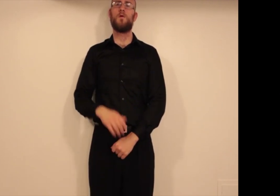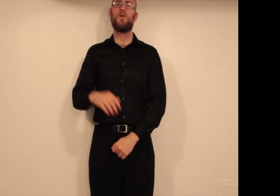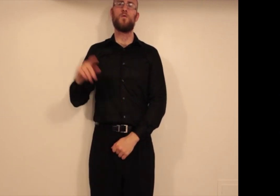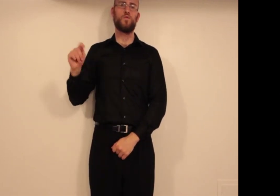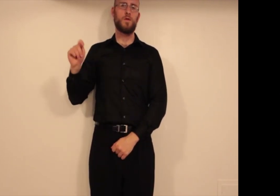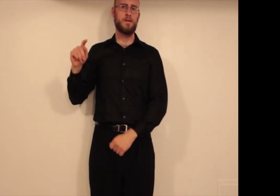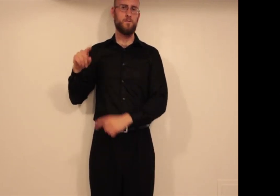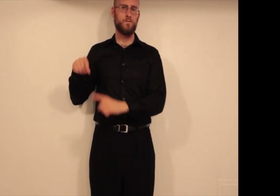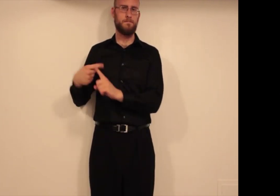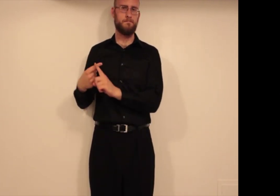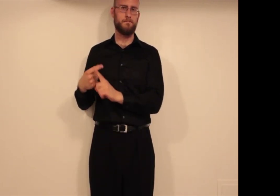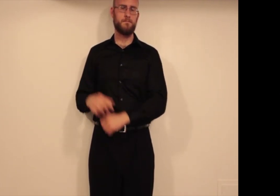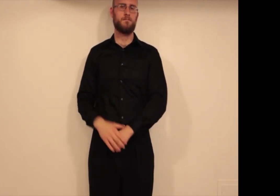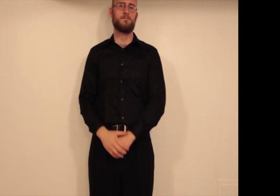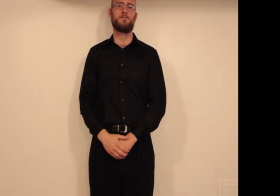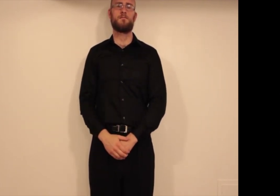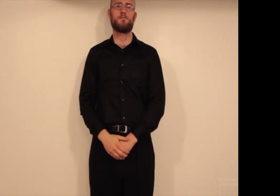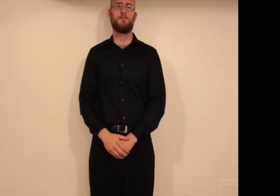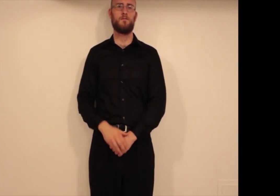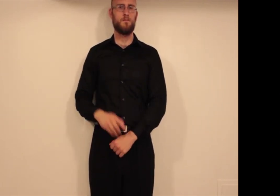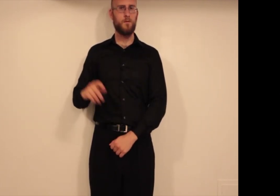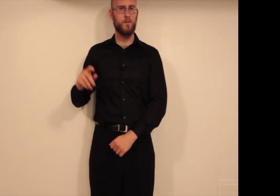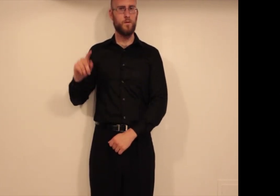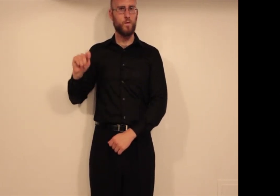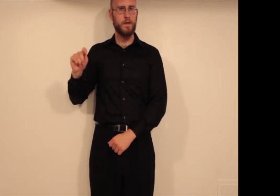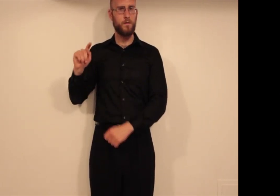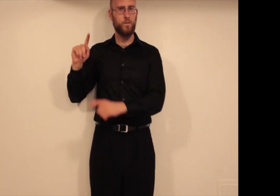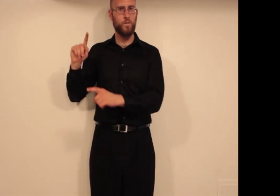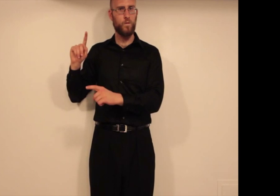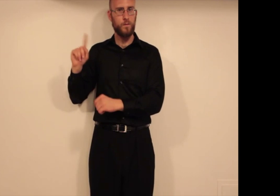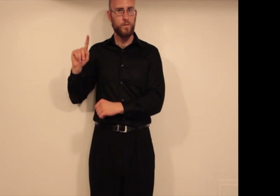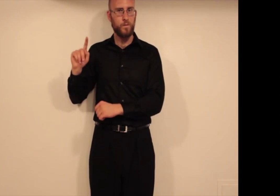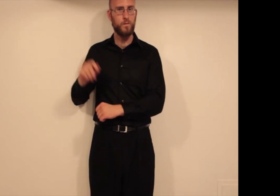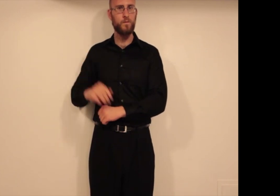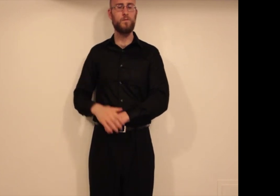When did you urinate? Where did you urinate?